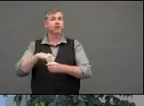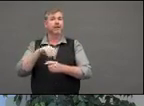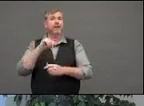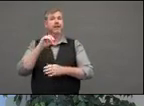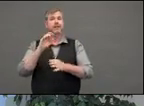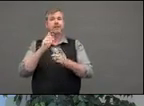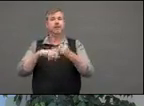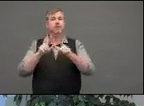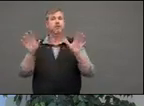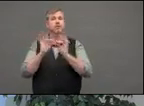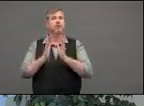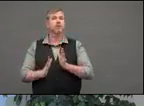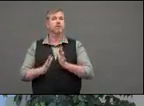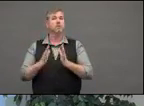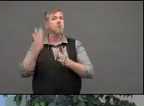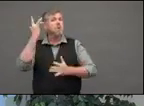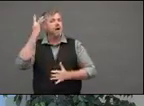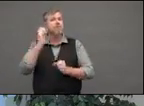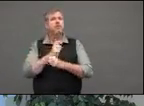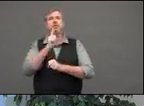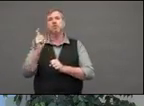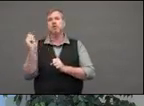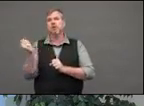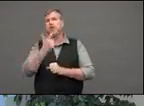we will be sharing this morning